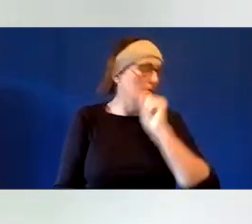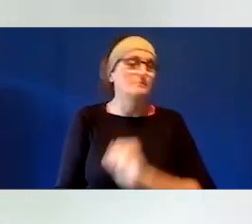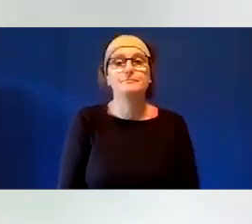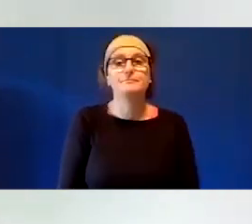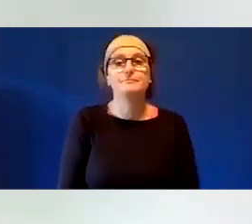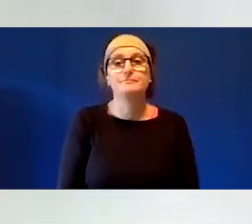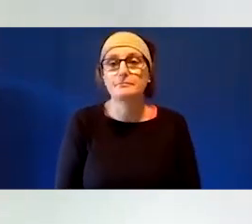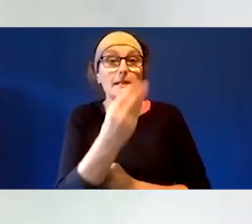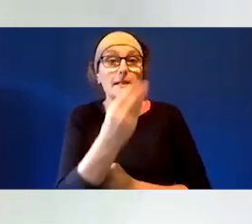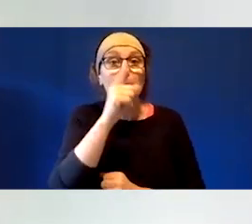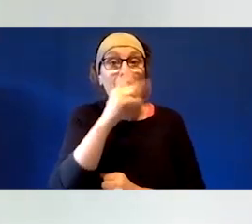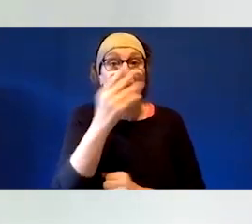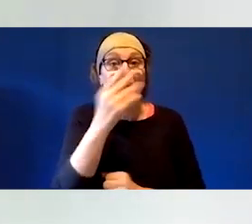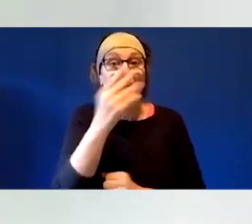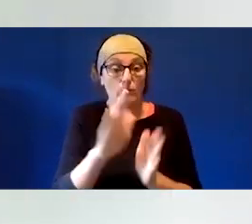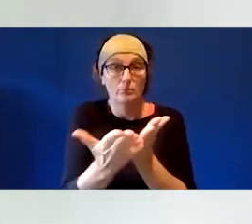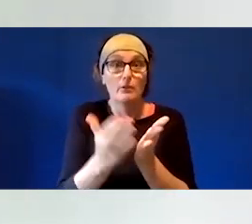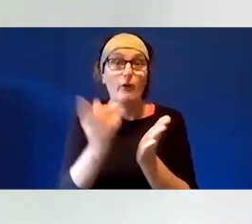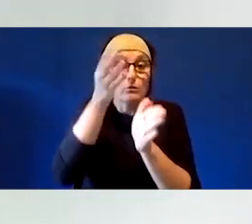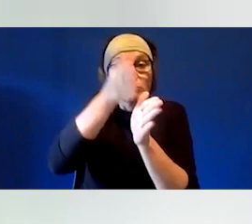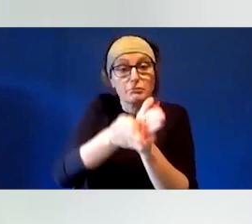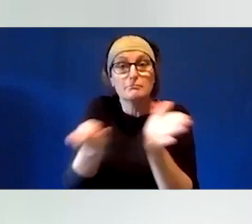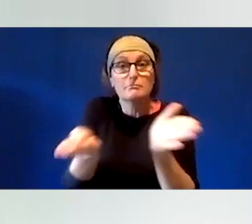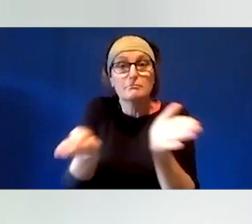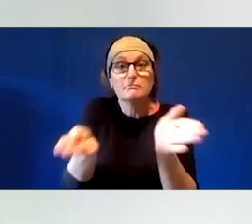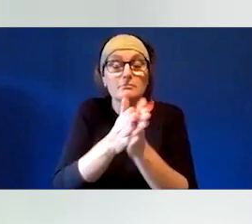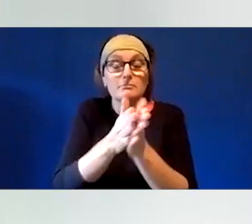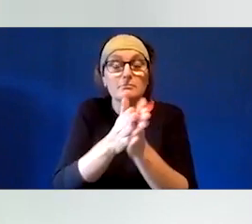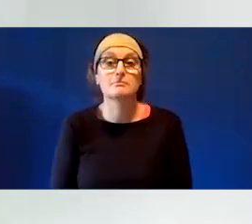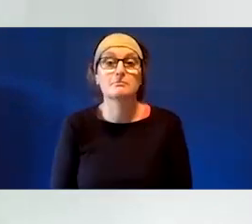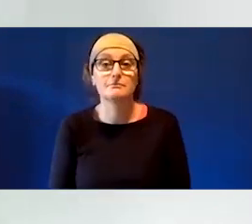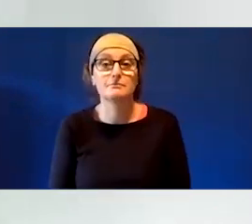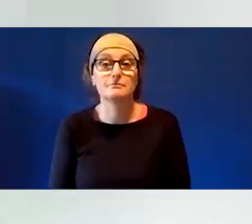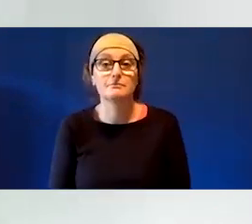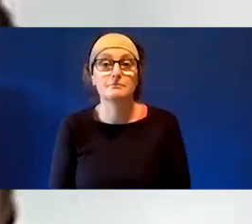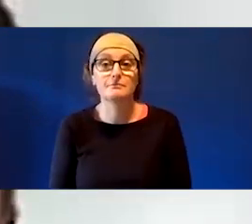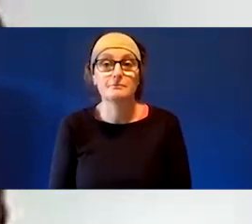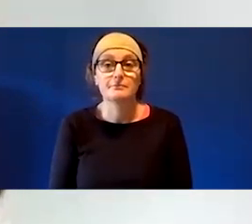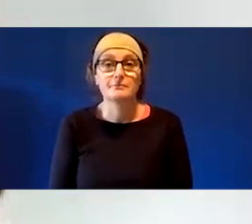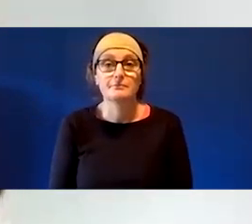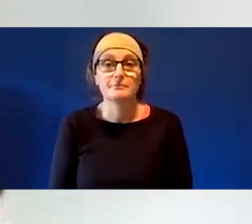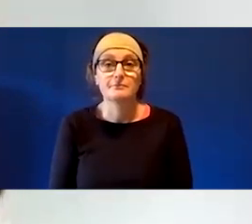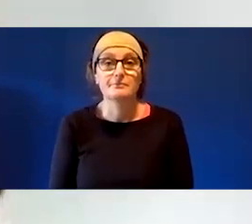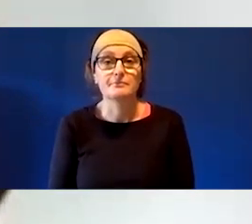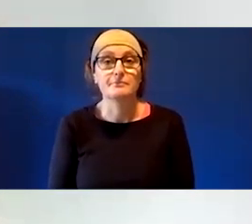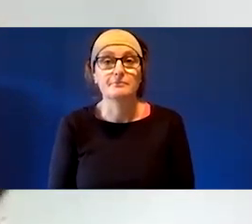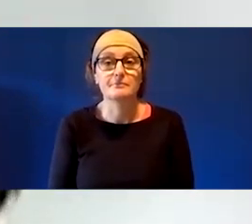That's all he carries. And - just making sure internet is all still good. Great!